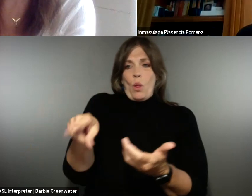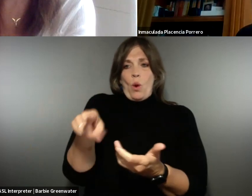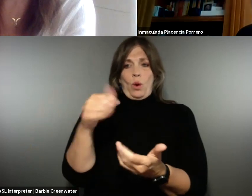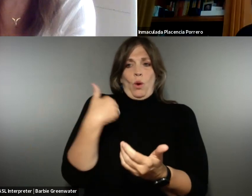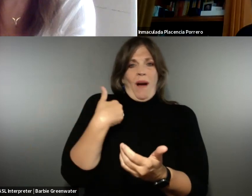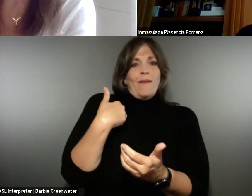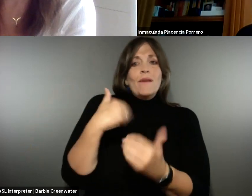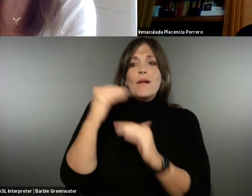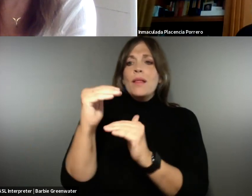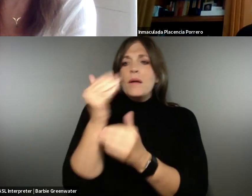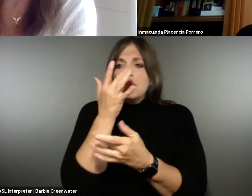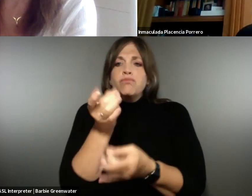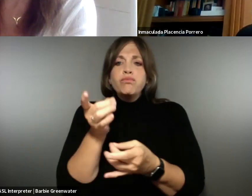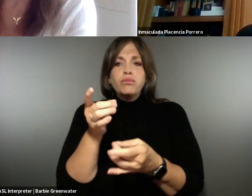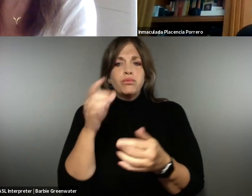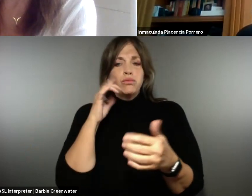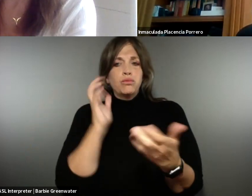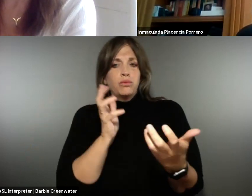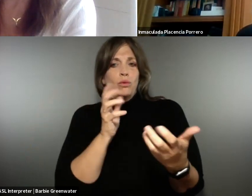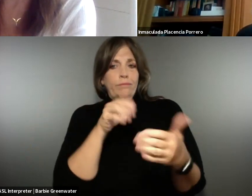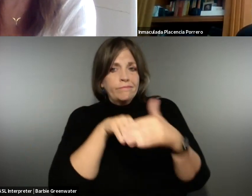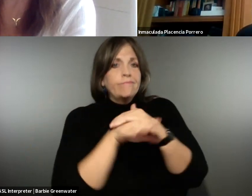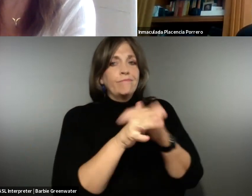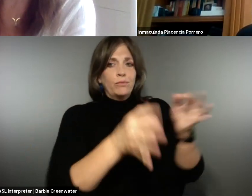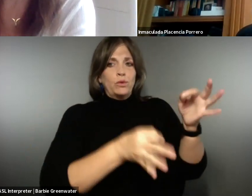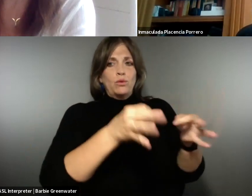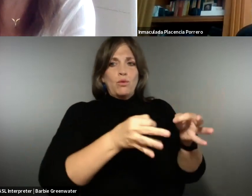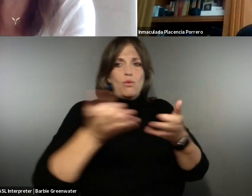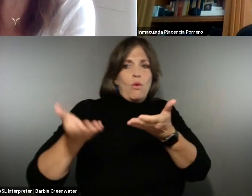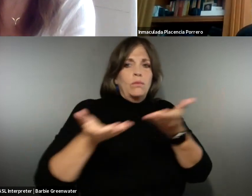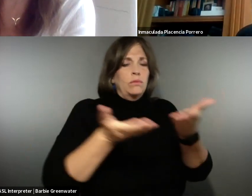of the directive. And to that end, the directive